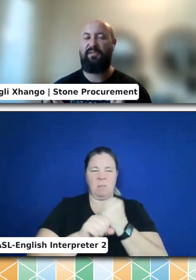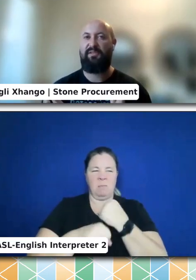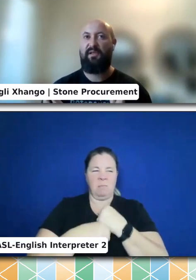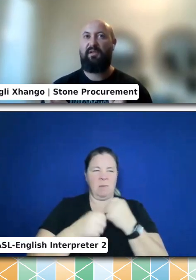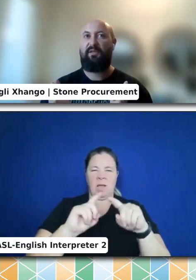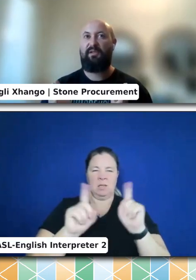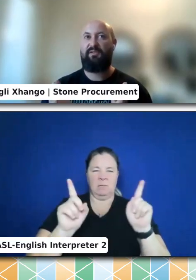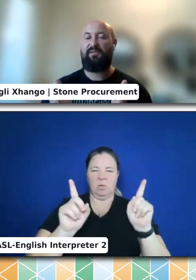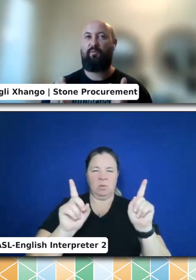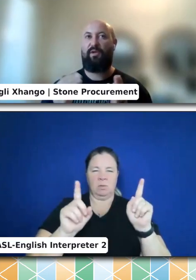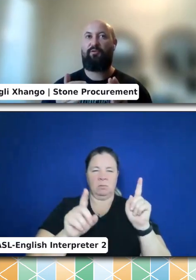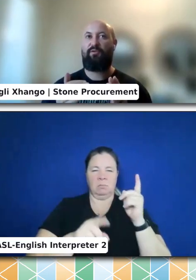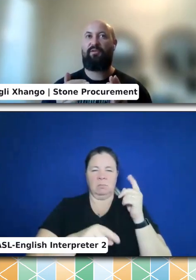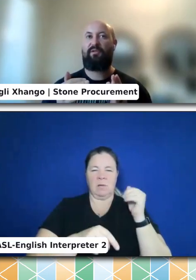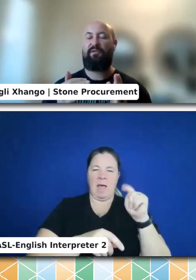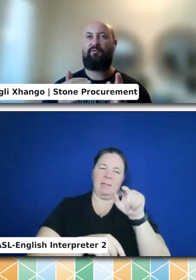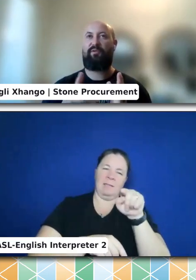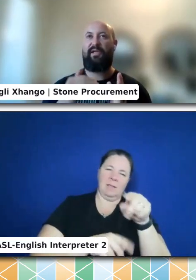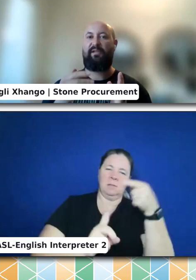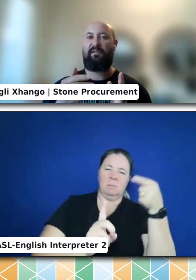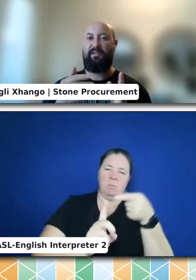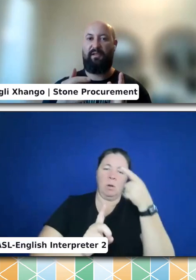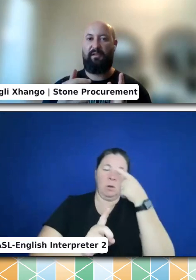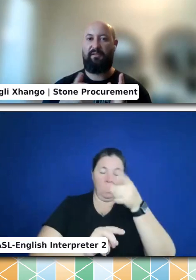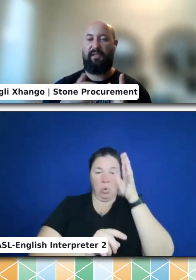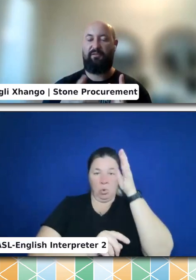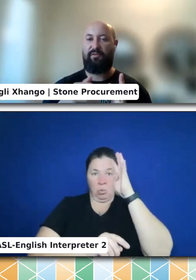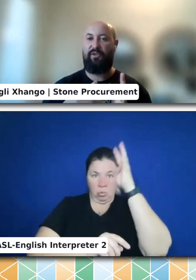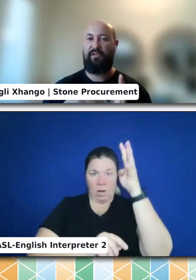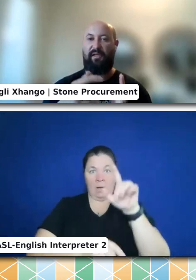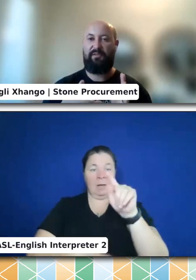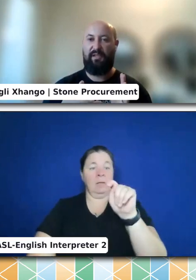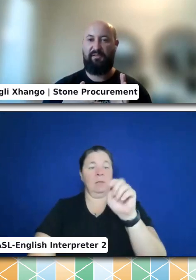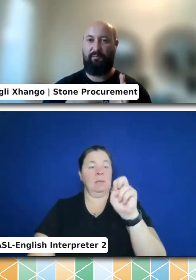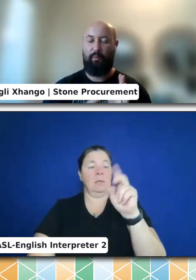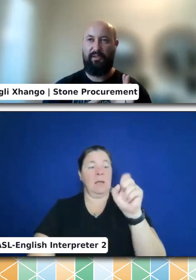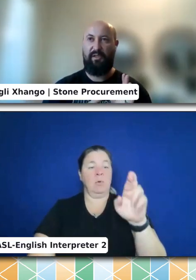Because when you're… Creating the, uh, tender, or trying to advertise for it.